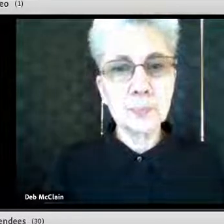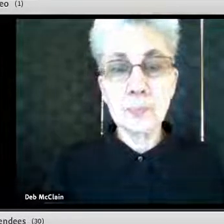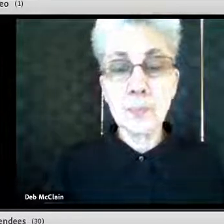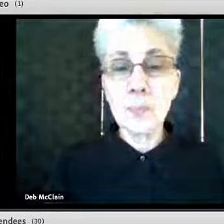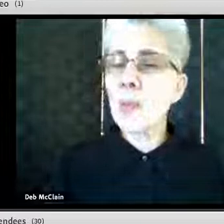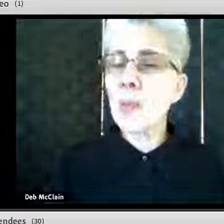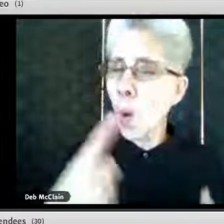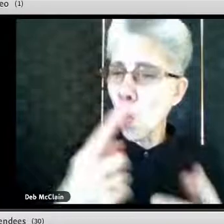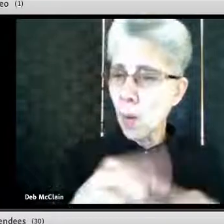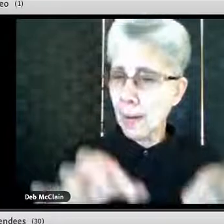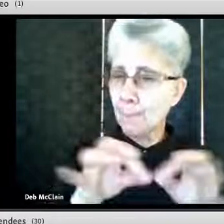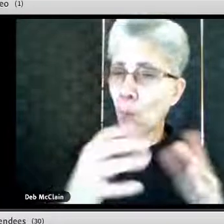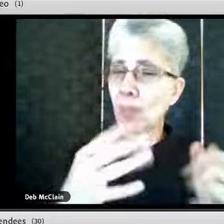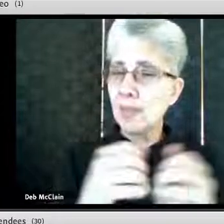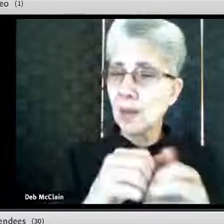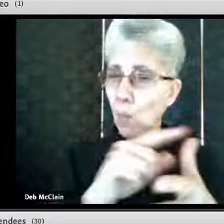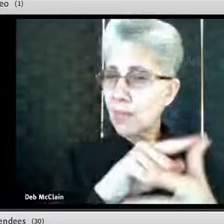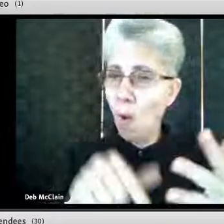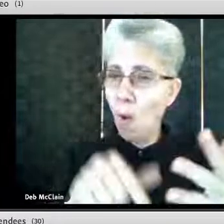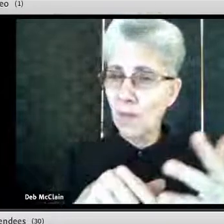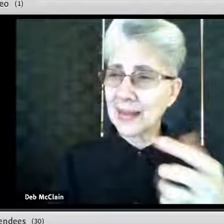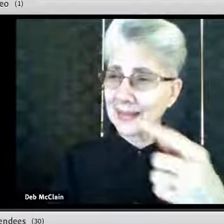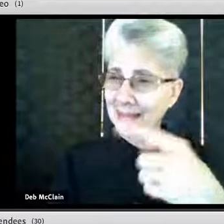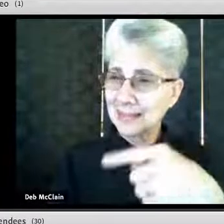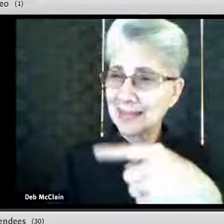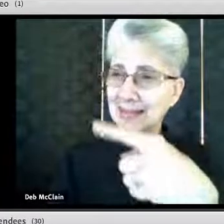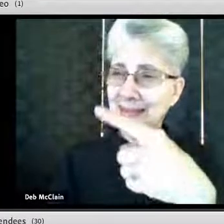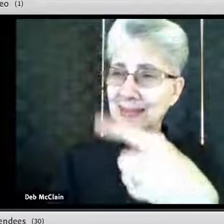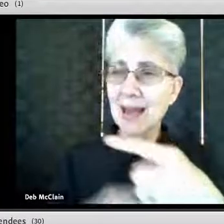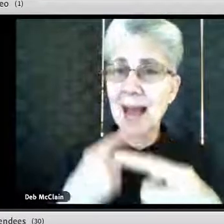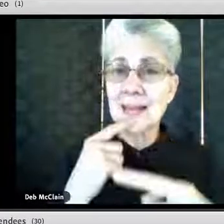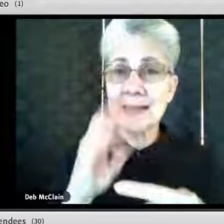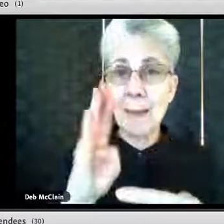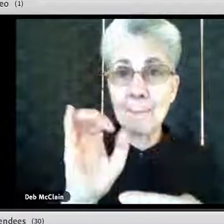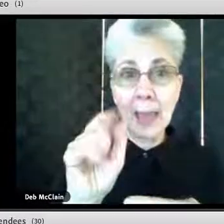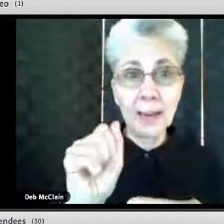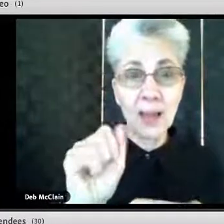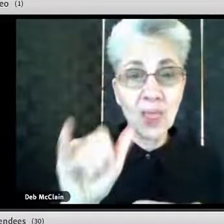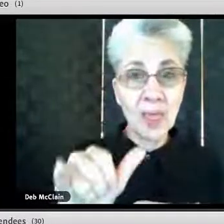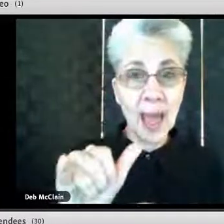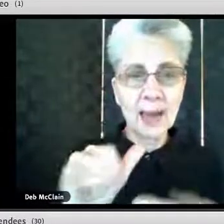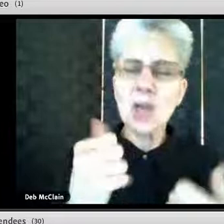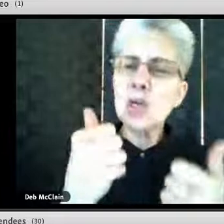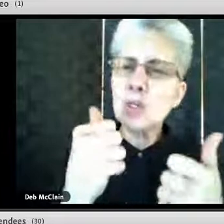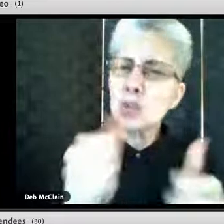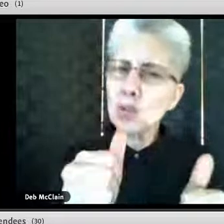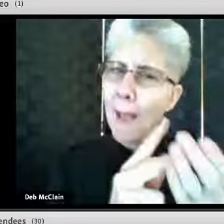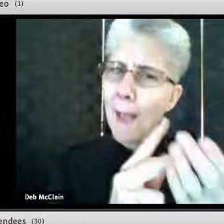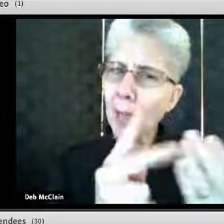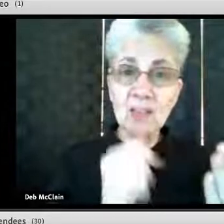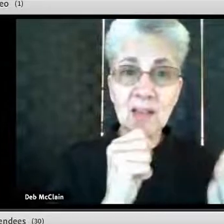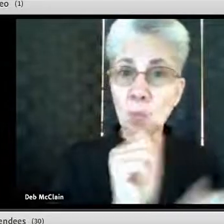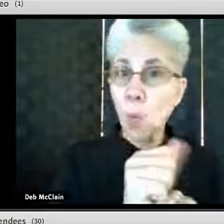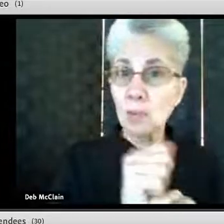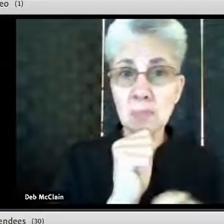And one of the important things with all of this, and that's why I said the word beta, is try a platform. If it doesn't work, you don't have to use it